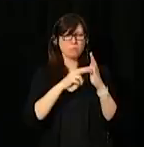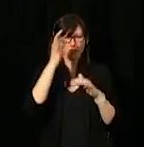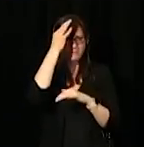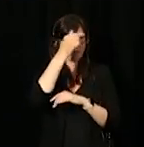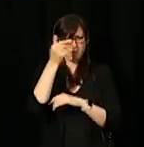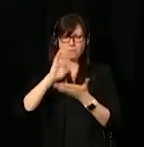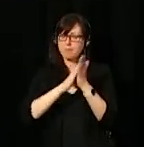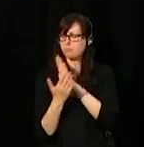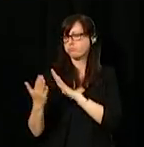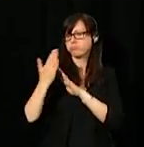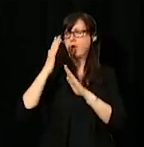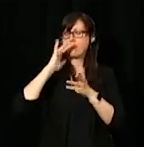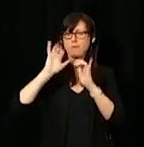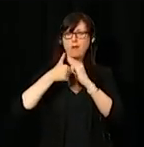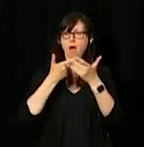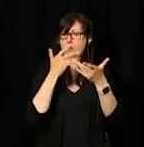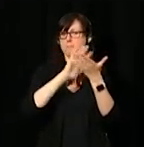the best it can be in terms of accessibility.